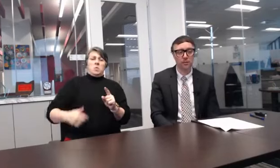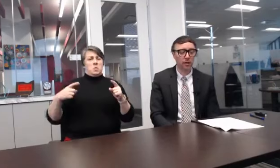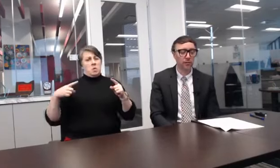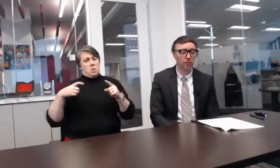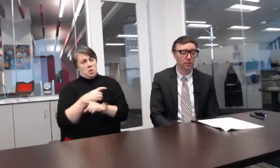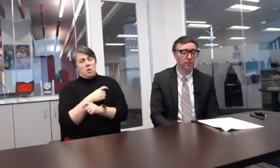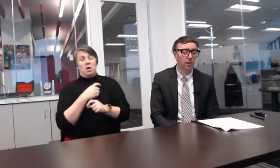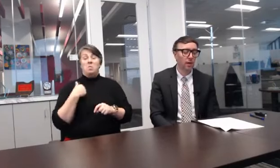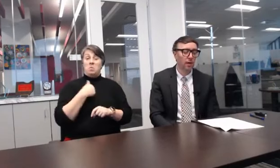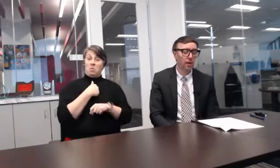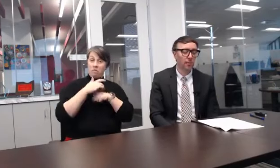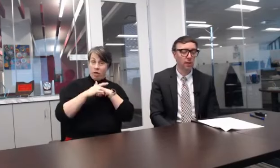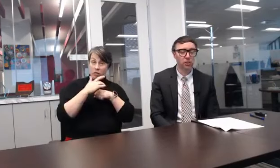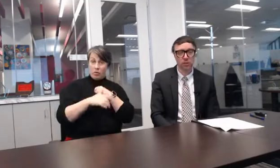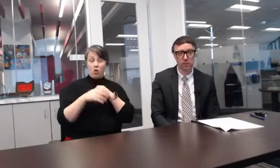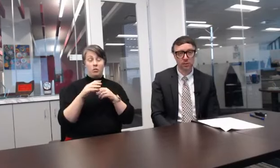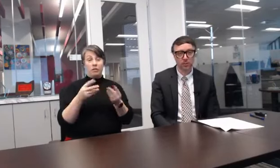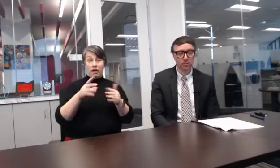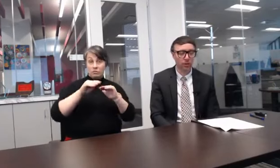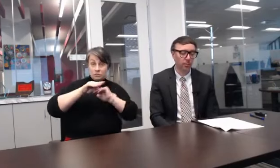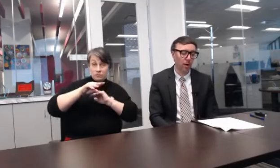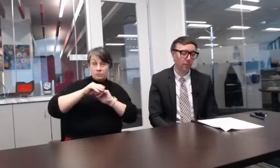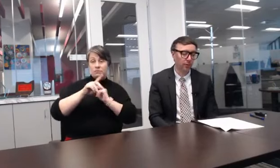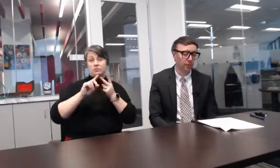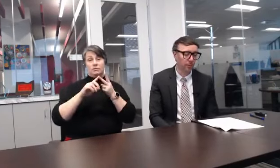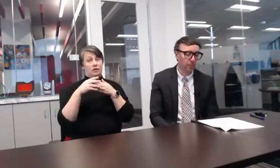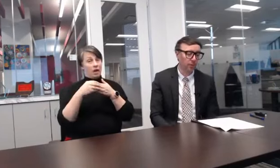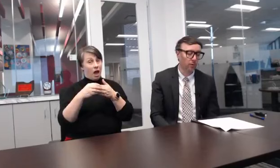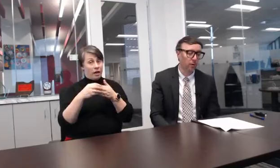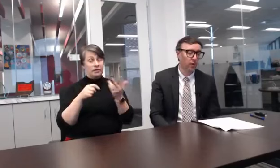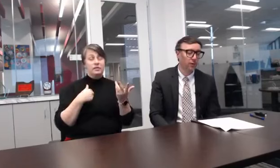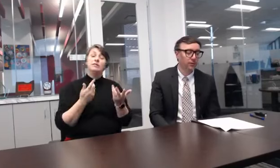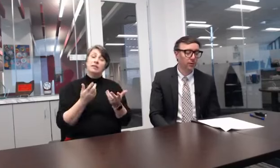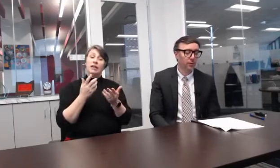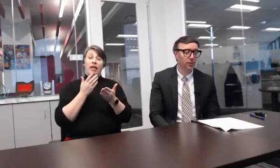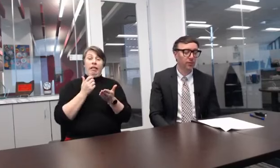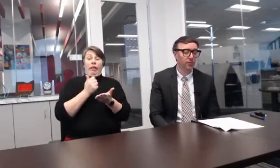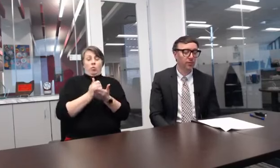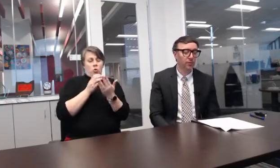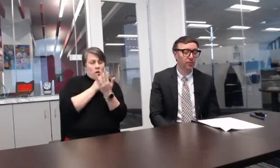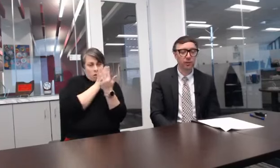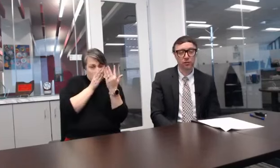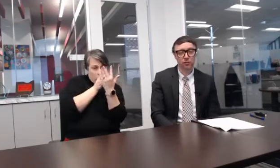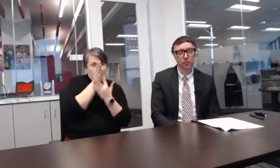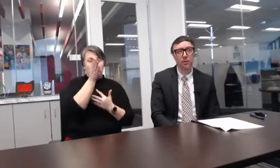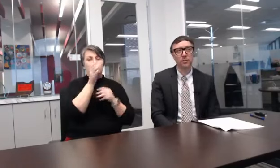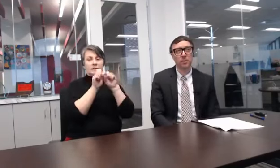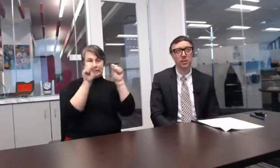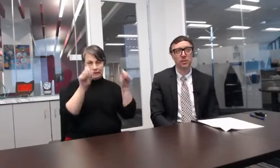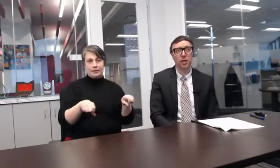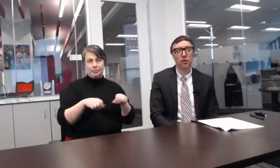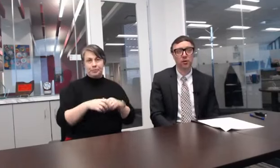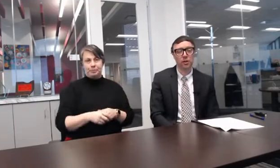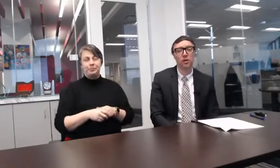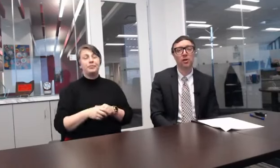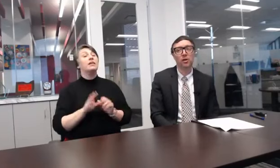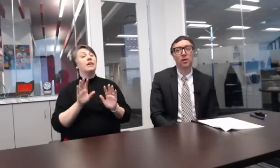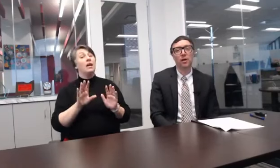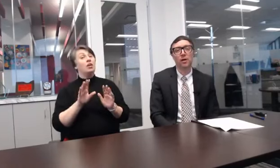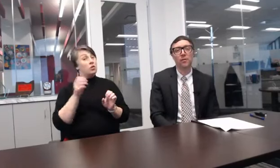the right advice and make sure the system is working properly for people. So natural supports, I mentioned that earlier,